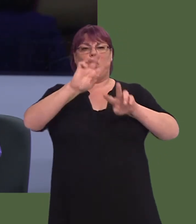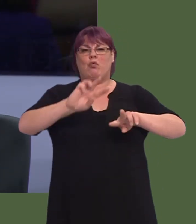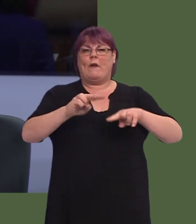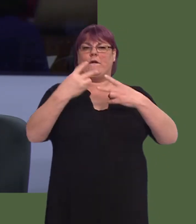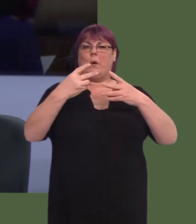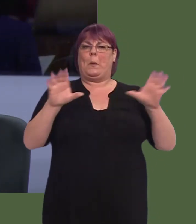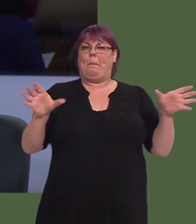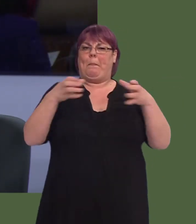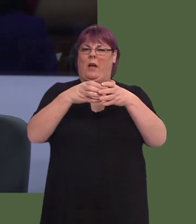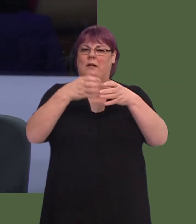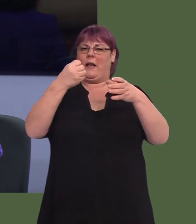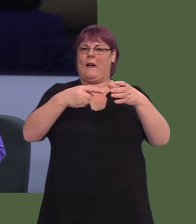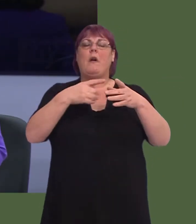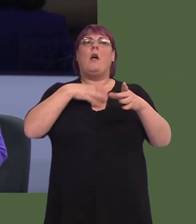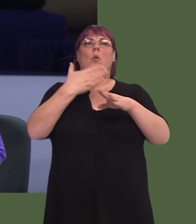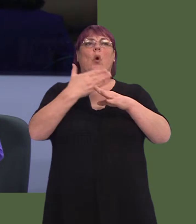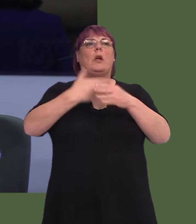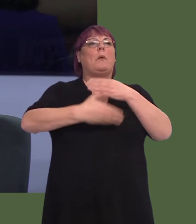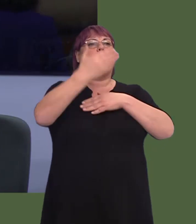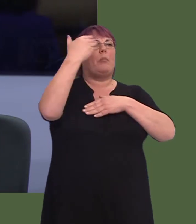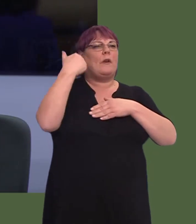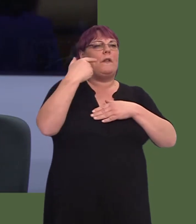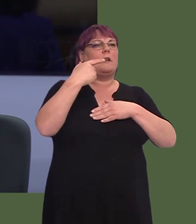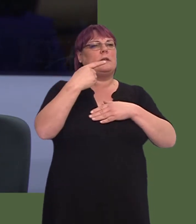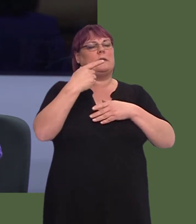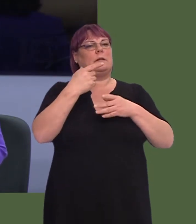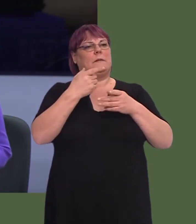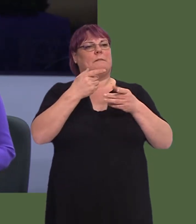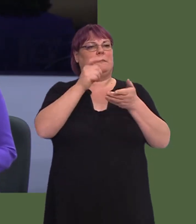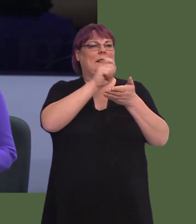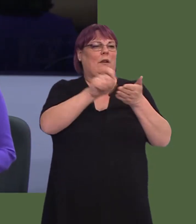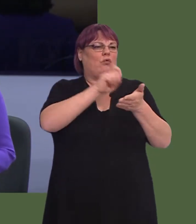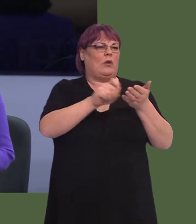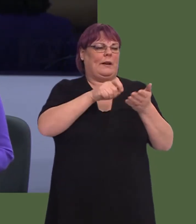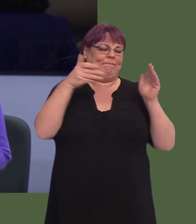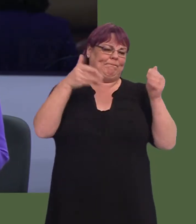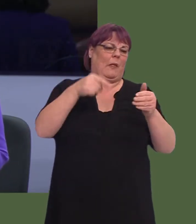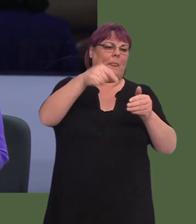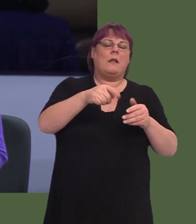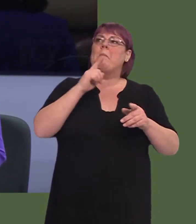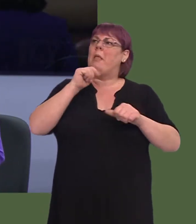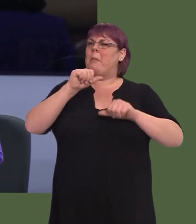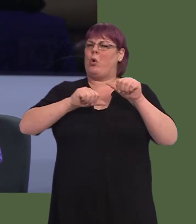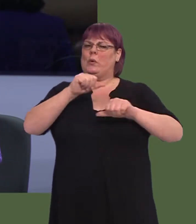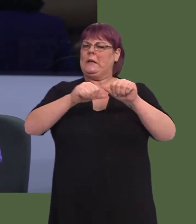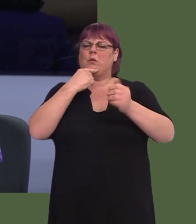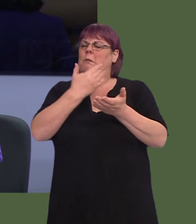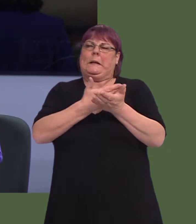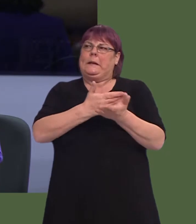the previous Cabinet Secretary on that. The consultation process, though, is extremely vague, and it doesn't seek to address the